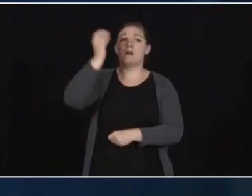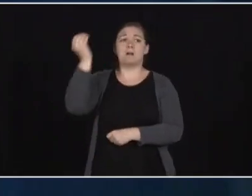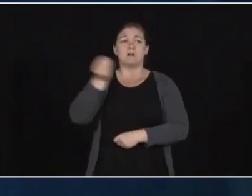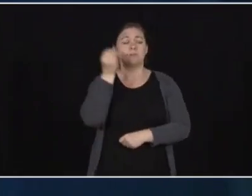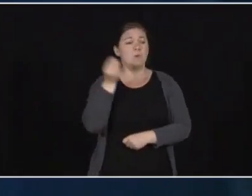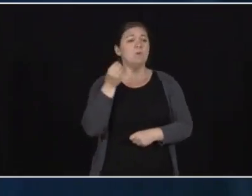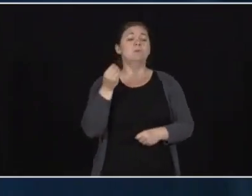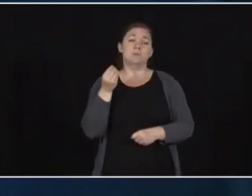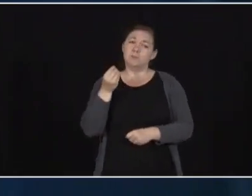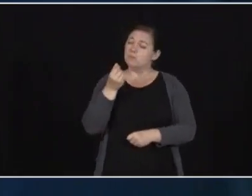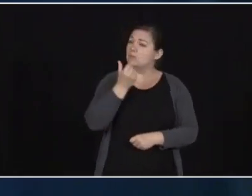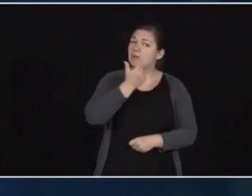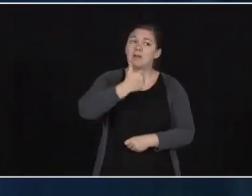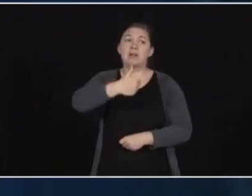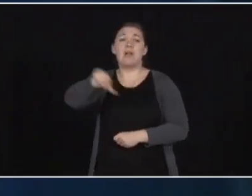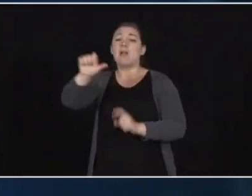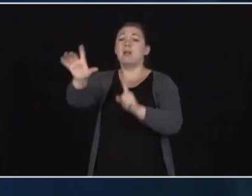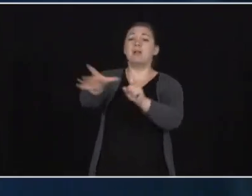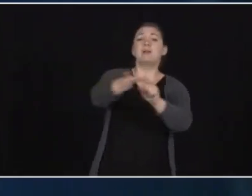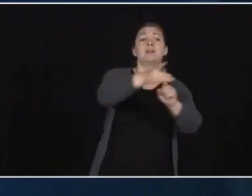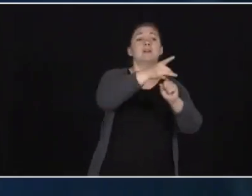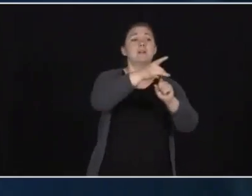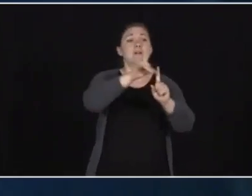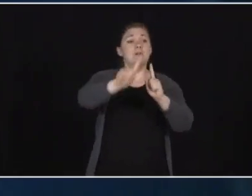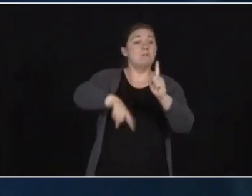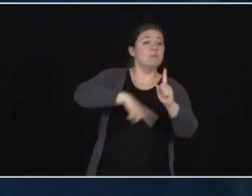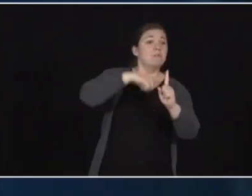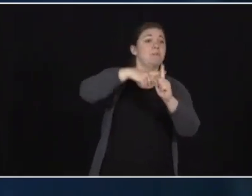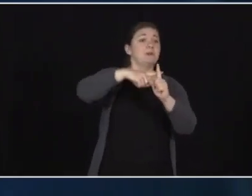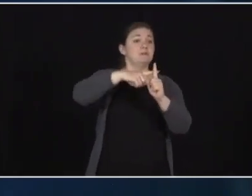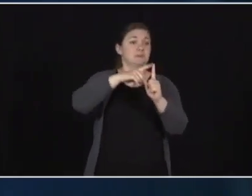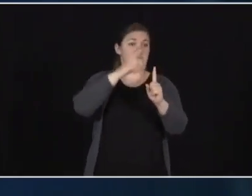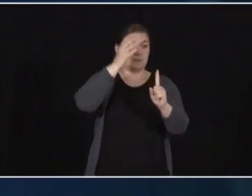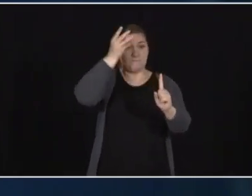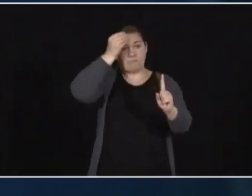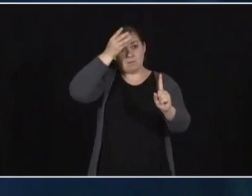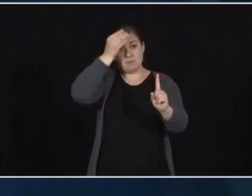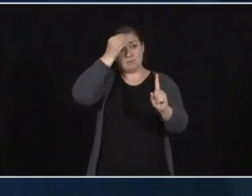all new cases that are brought to the attention through testing or through other means